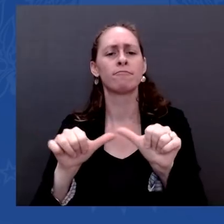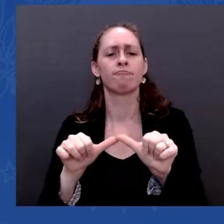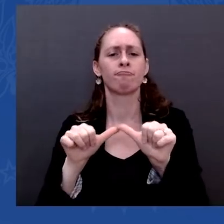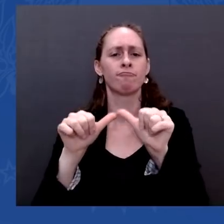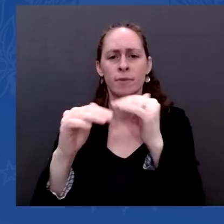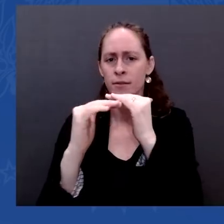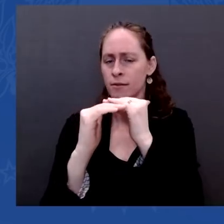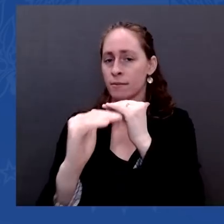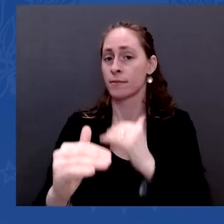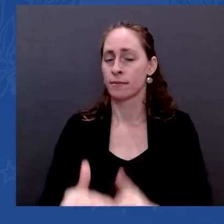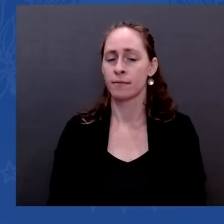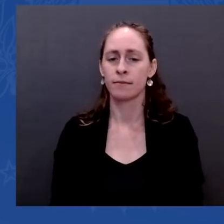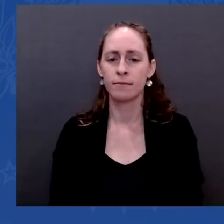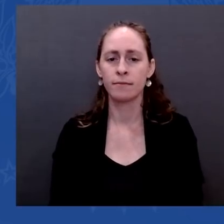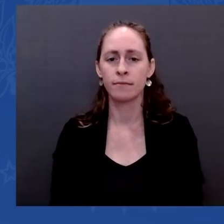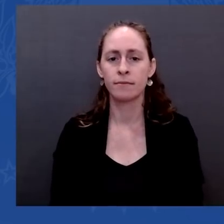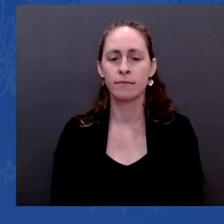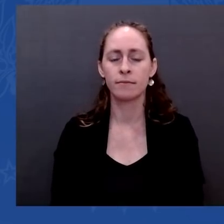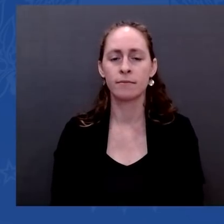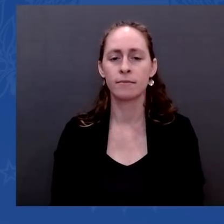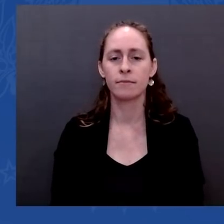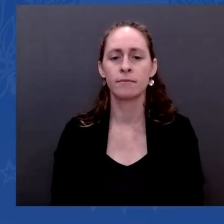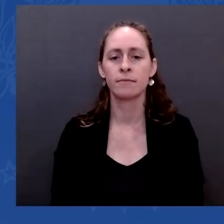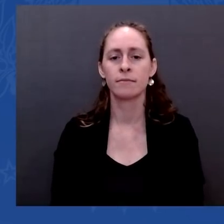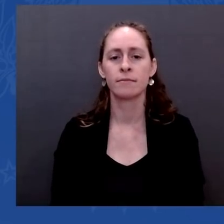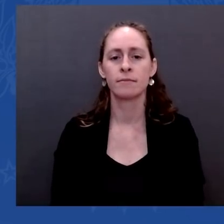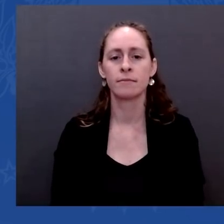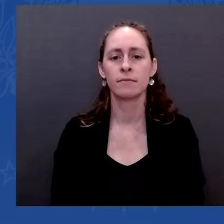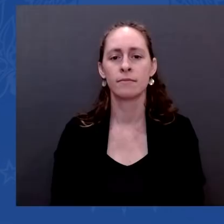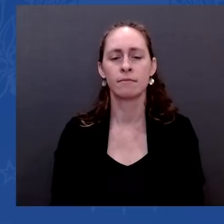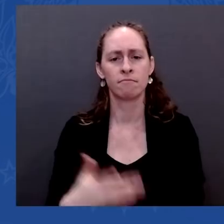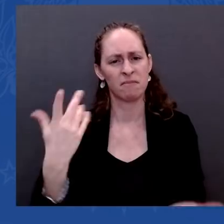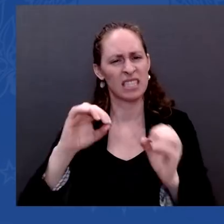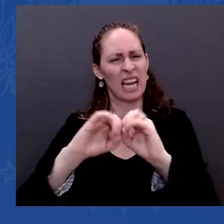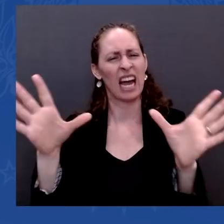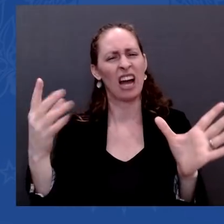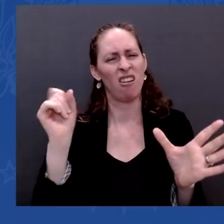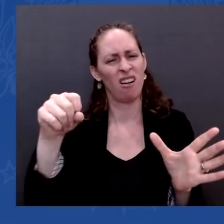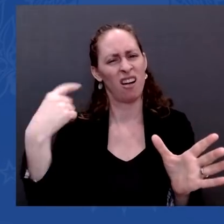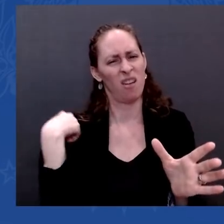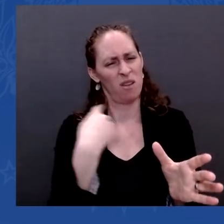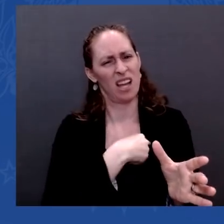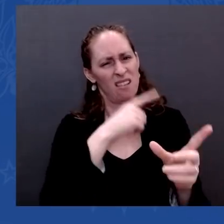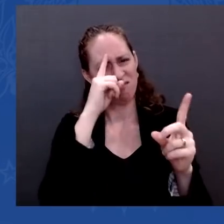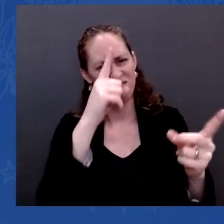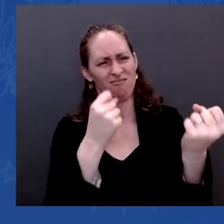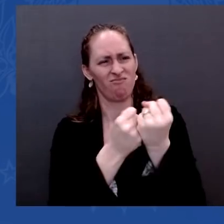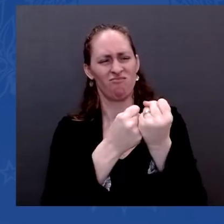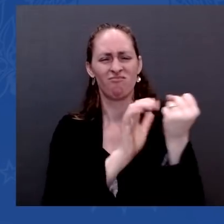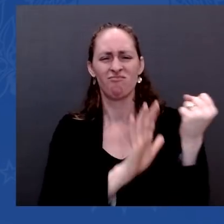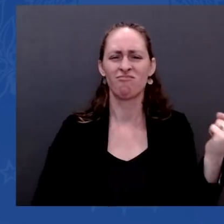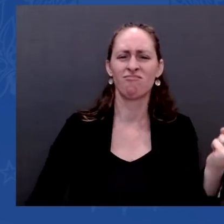And part of this is that we continue to do everything we can to make sure that the citizens of the world